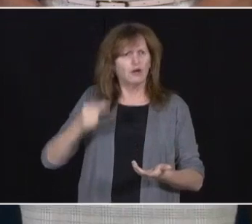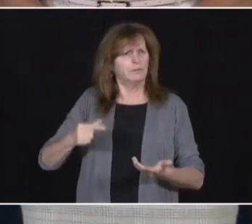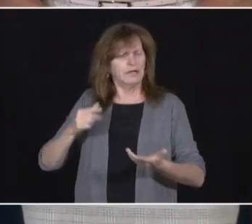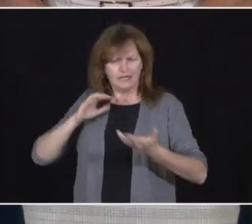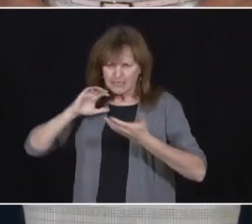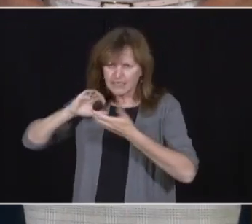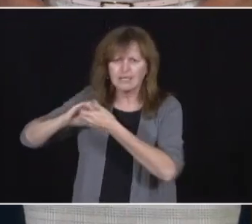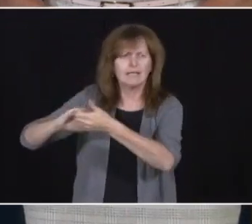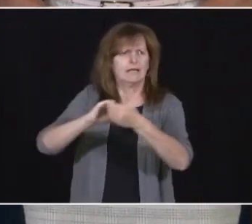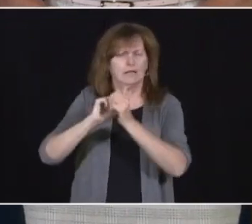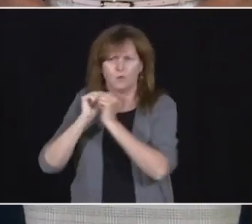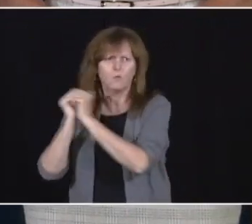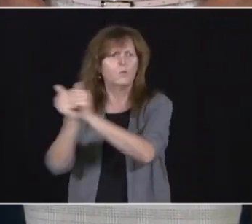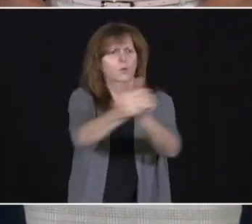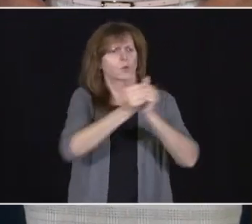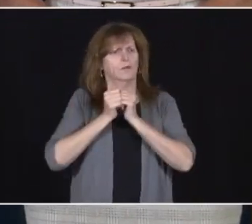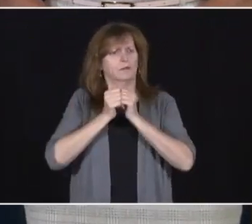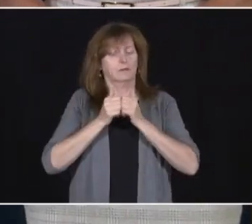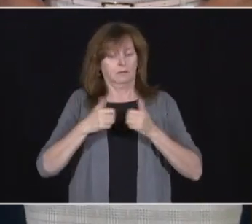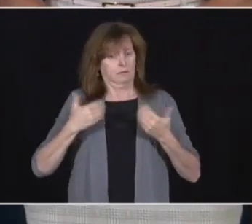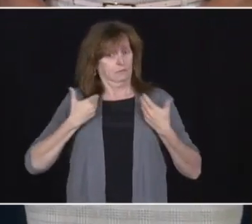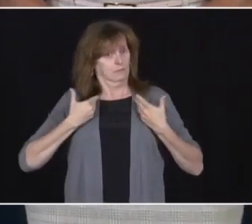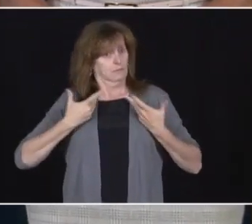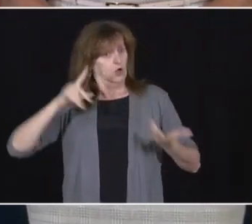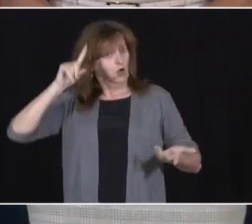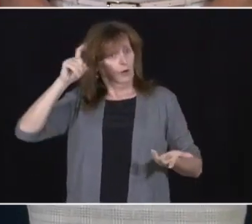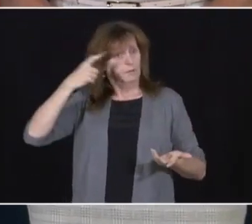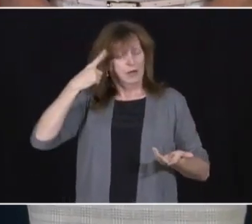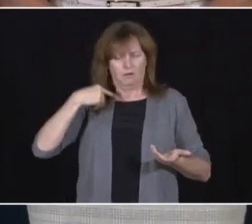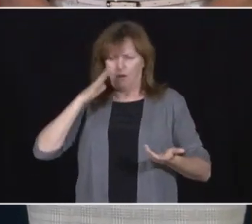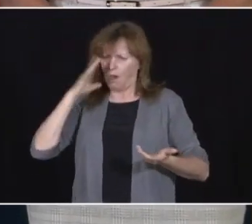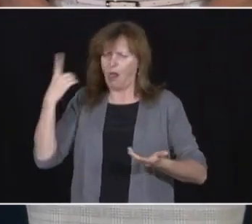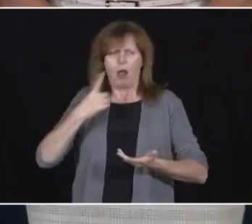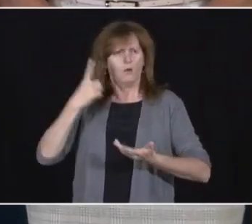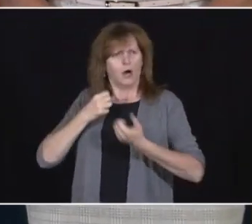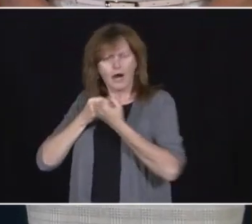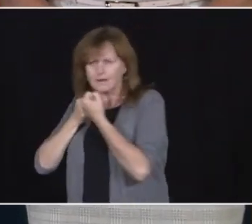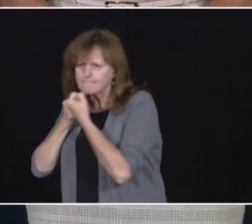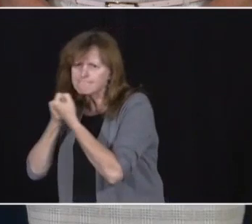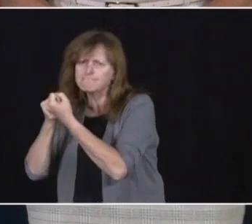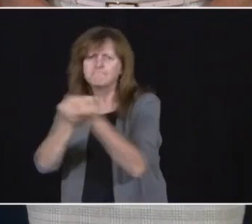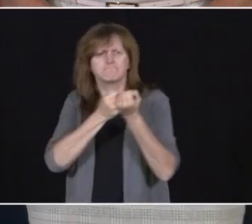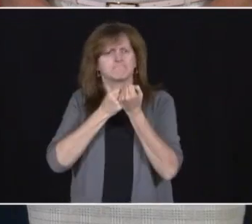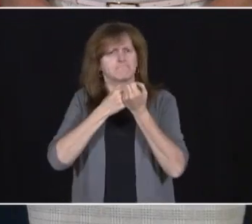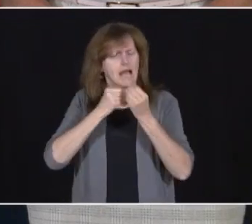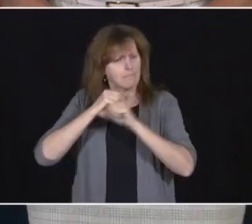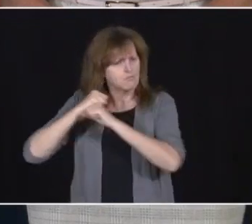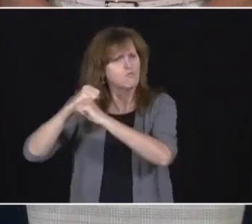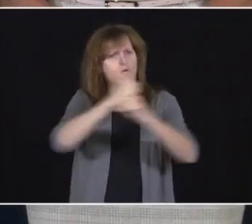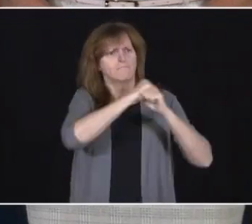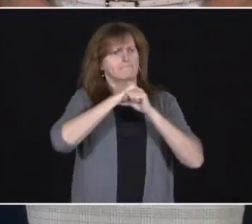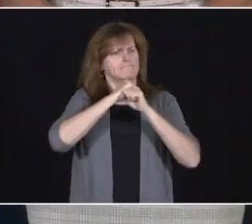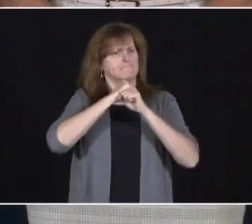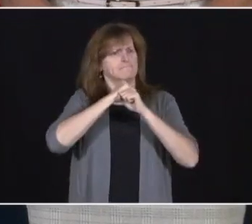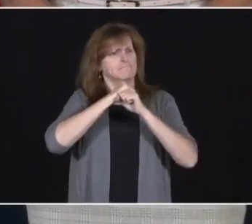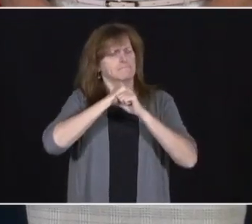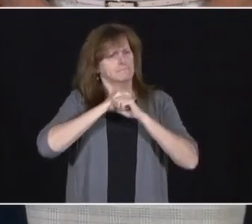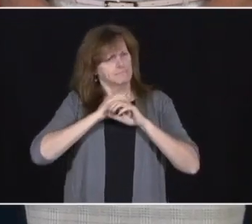with you. And as premier, I will always , always have your back. We have all been put to the test.